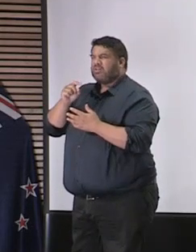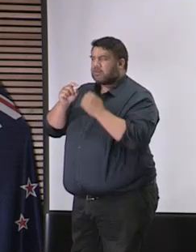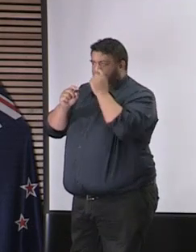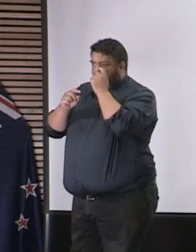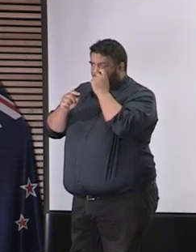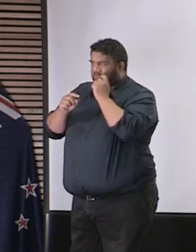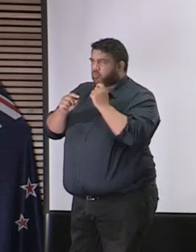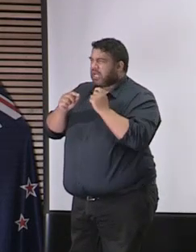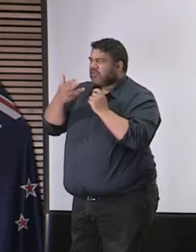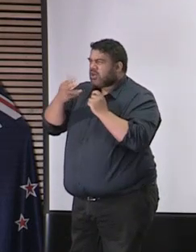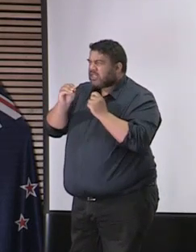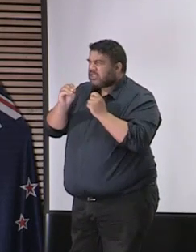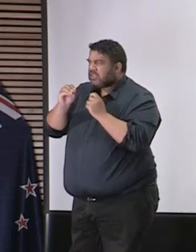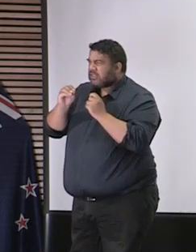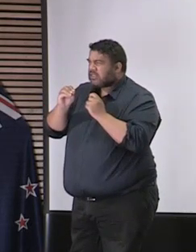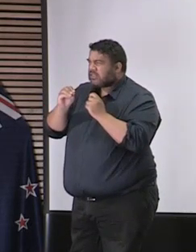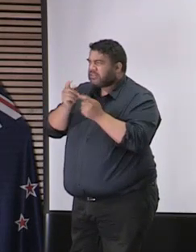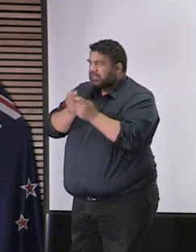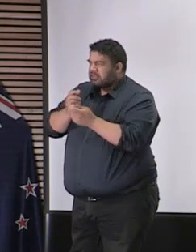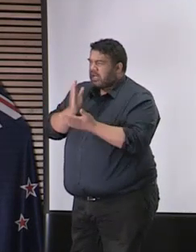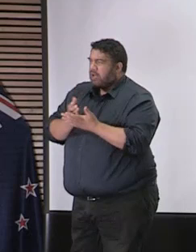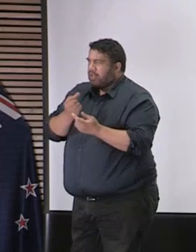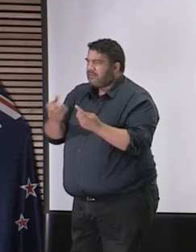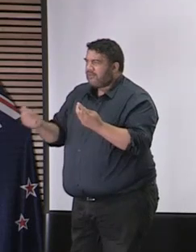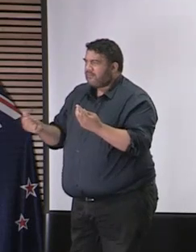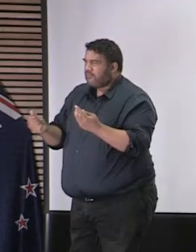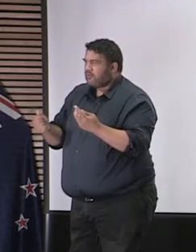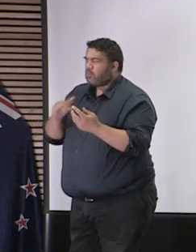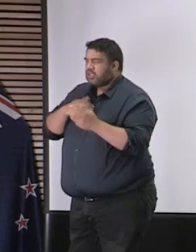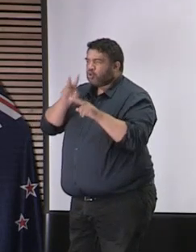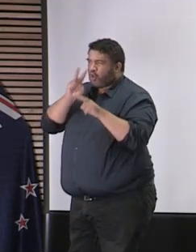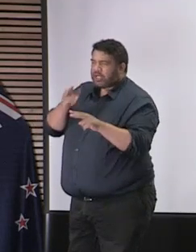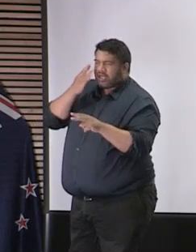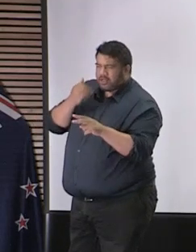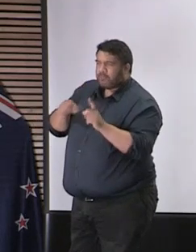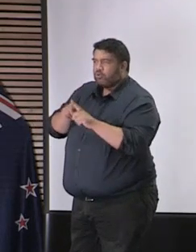recollection from the numbers yesterday were that we had roughly 90 or so positive